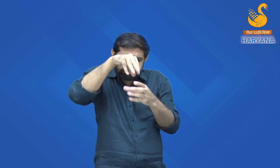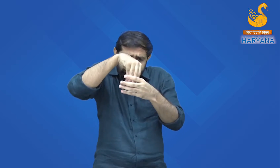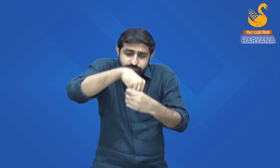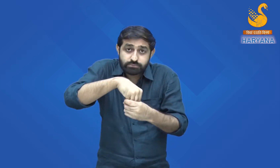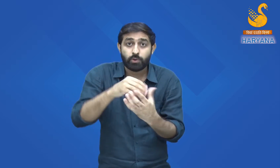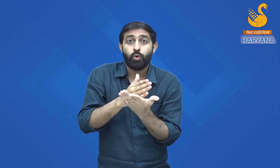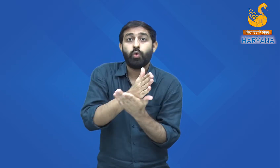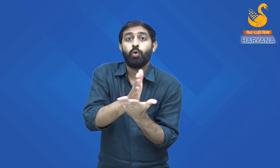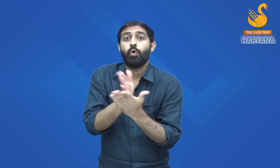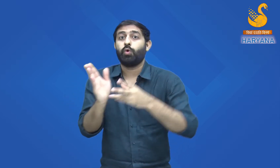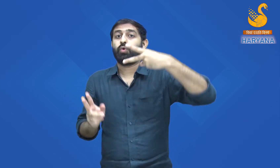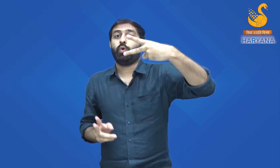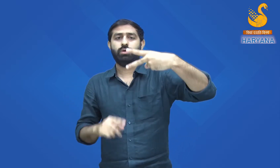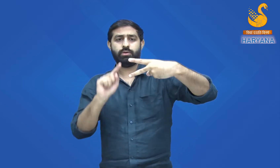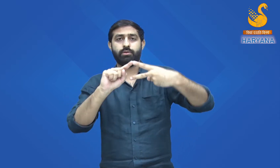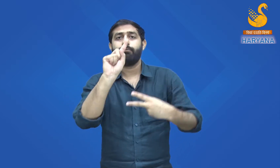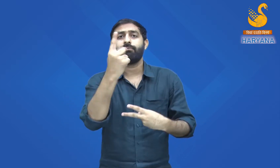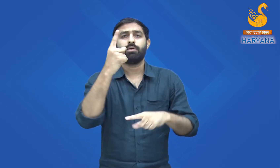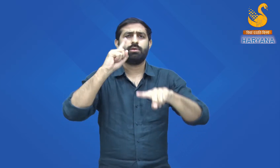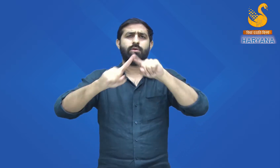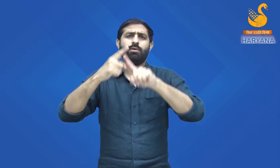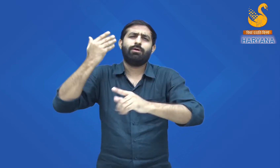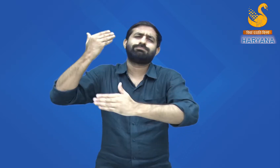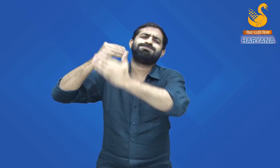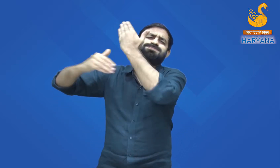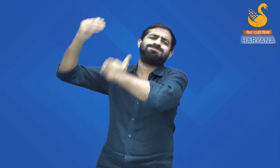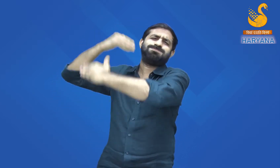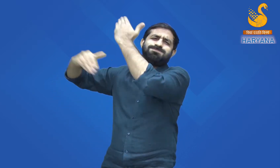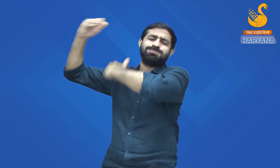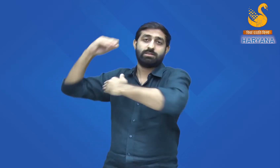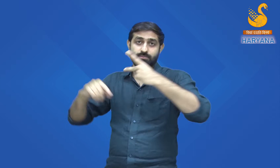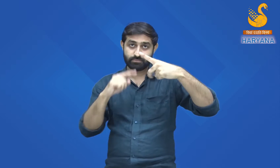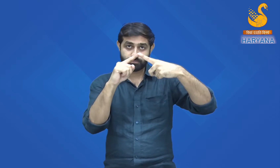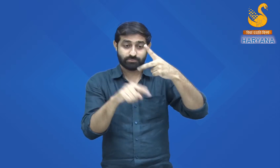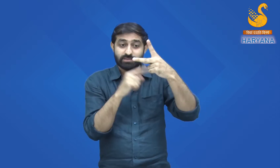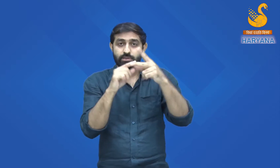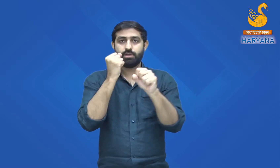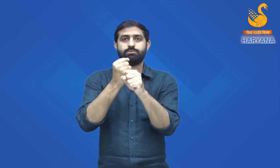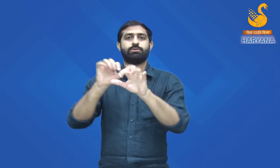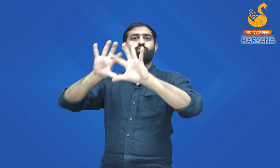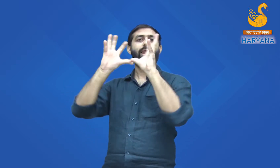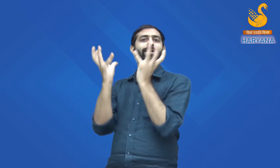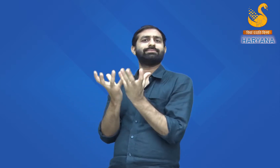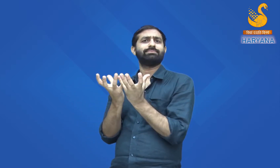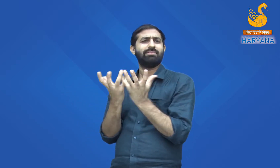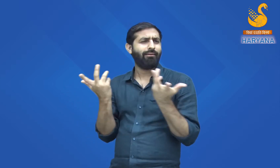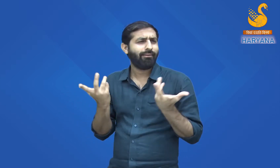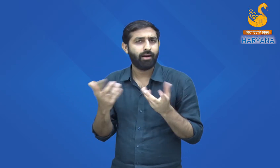Language has a history and geography of its own.